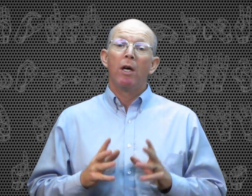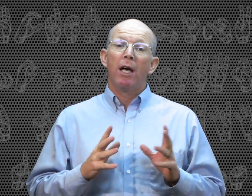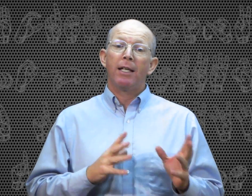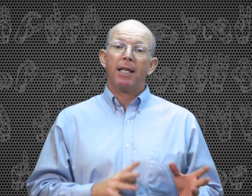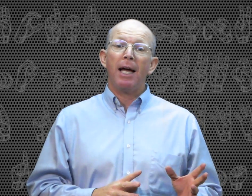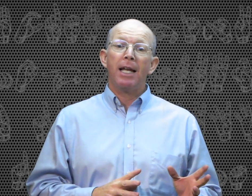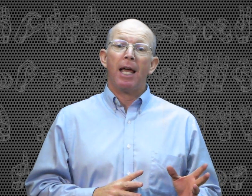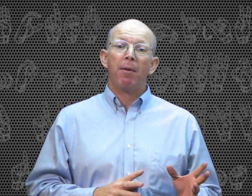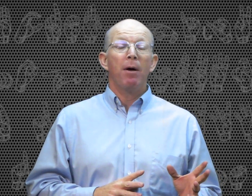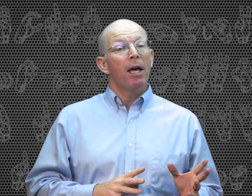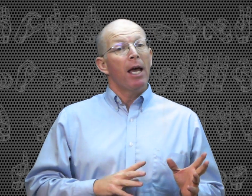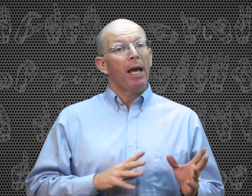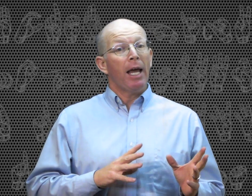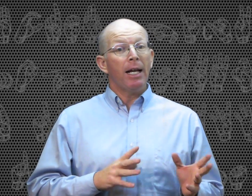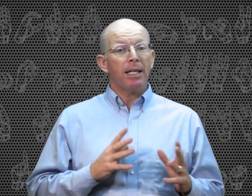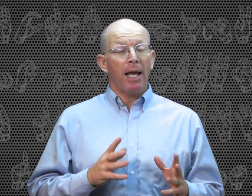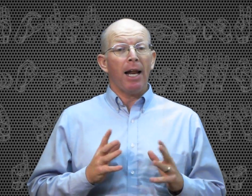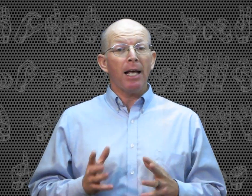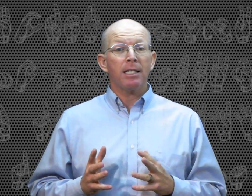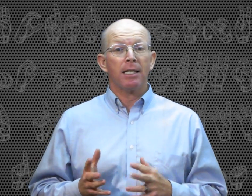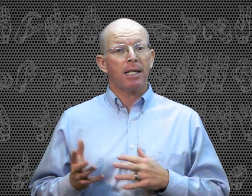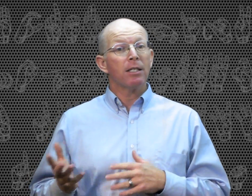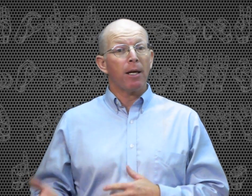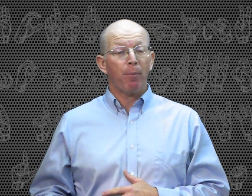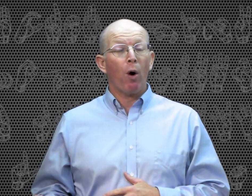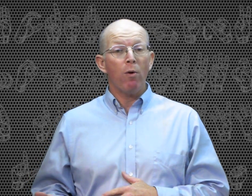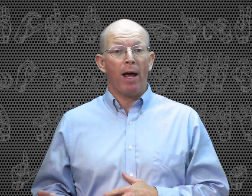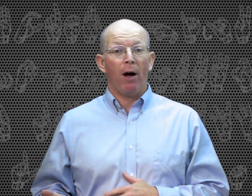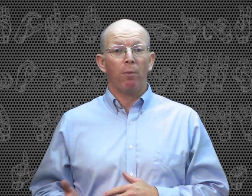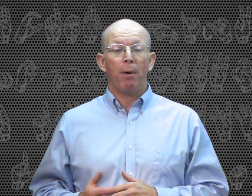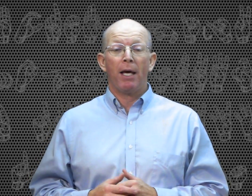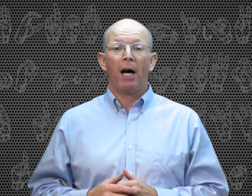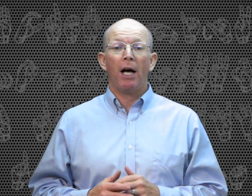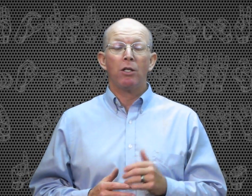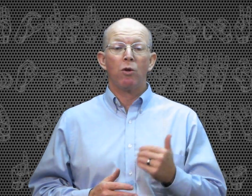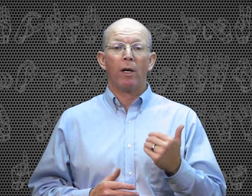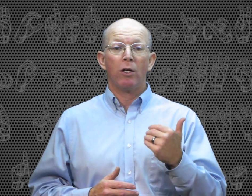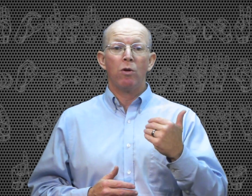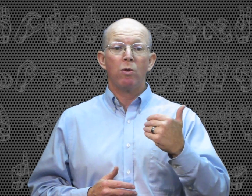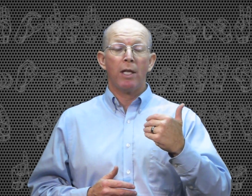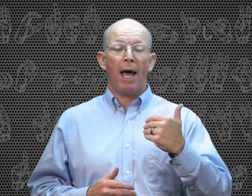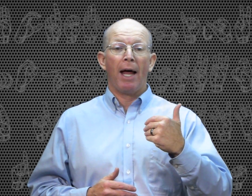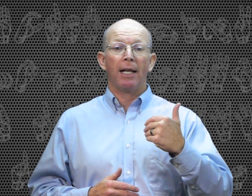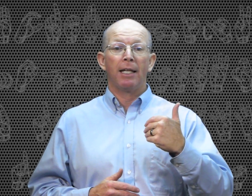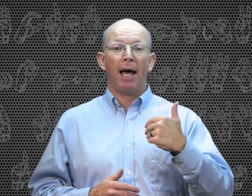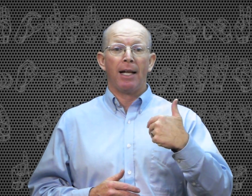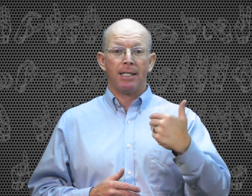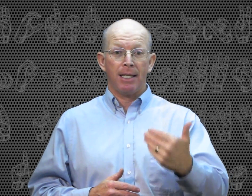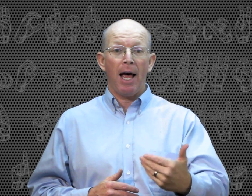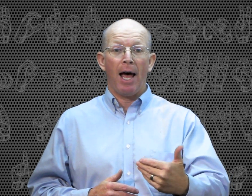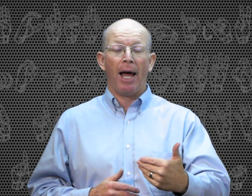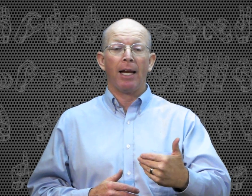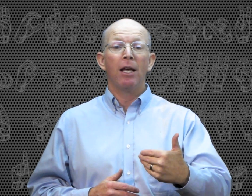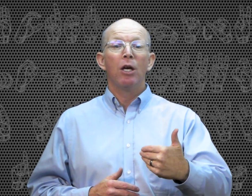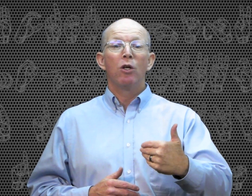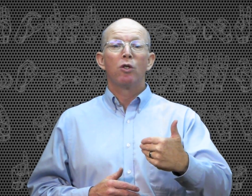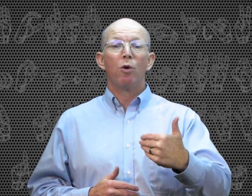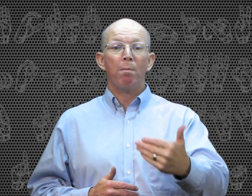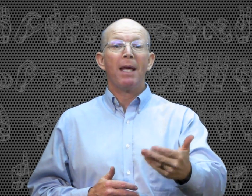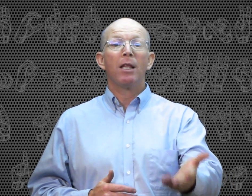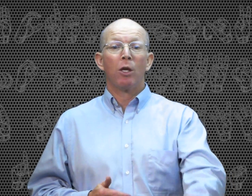So a sign name in essence is a pronoun because you can use that sign to mean